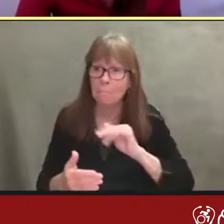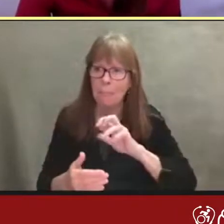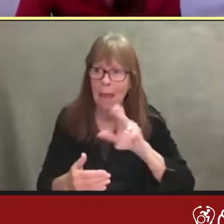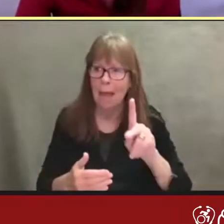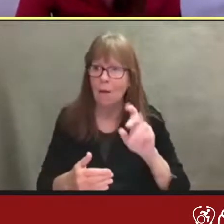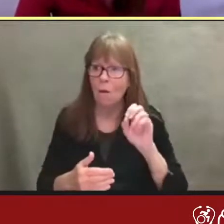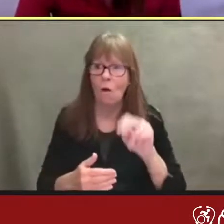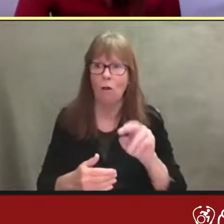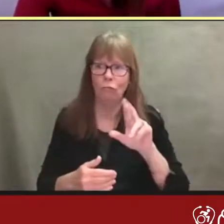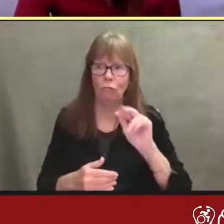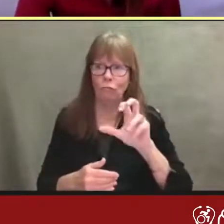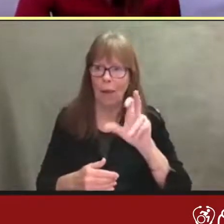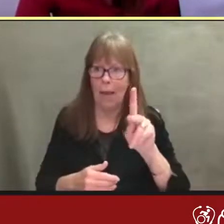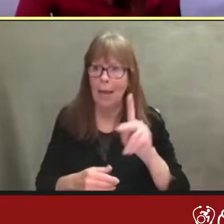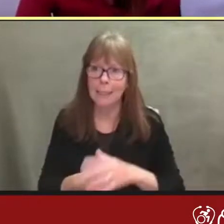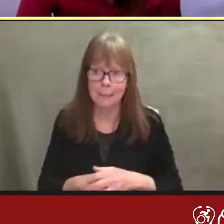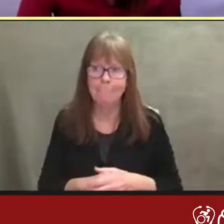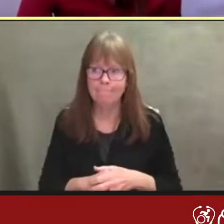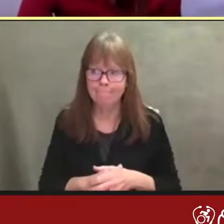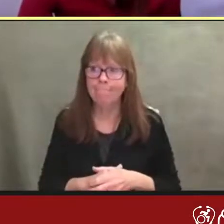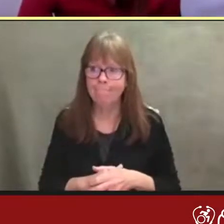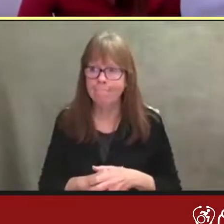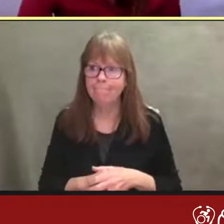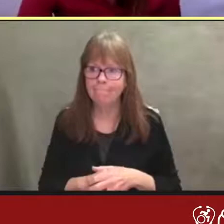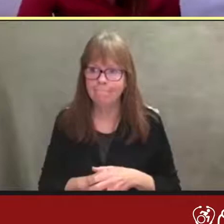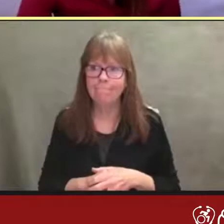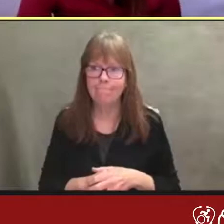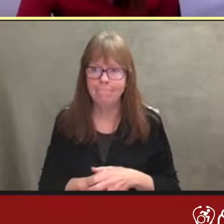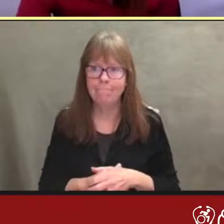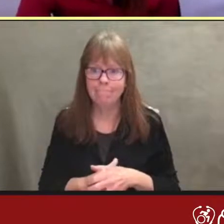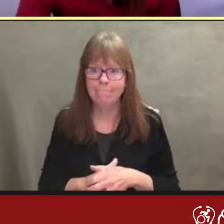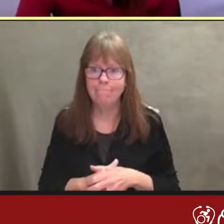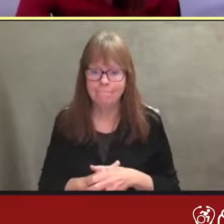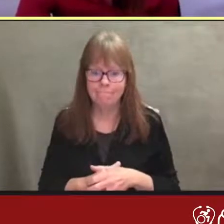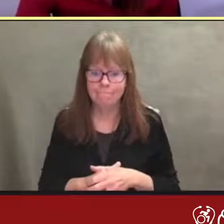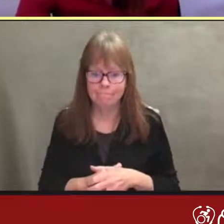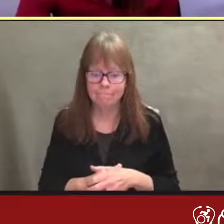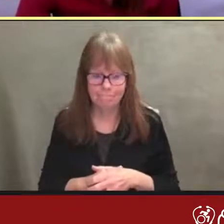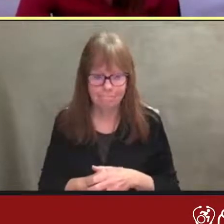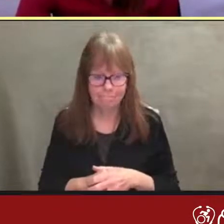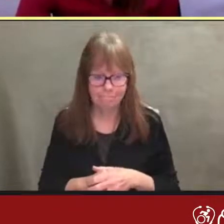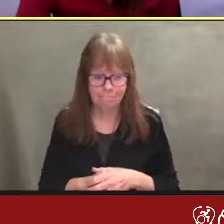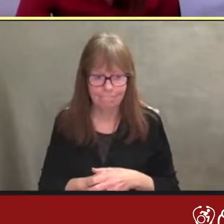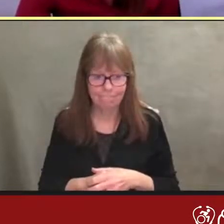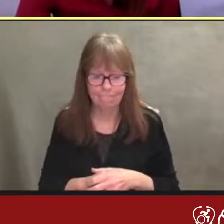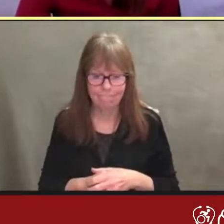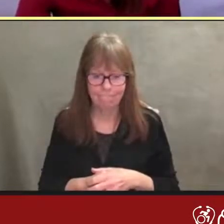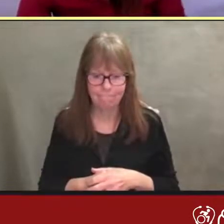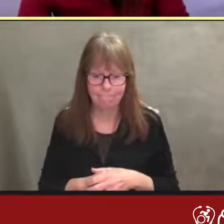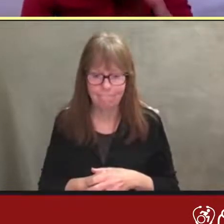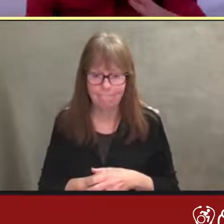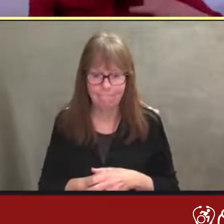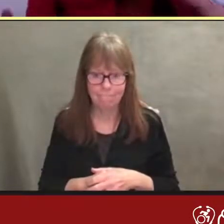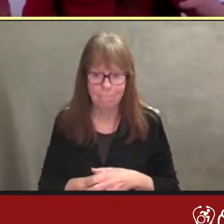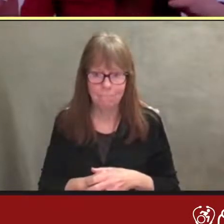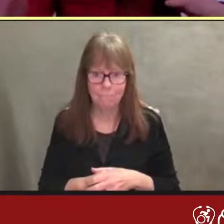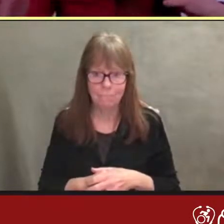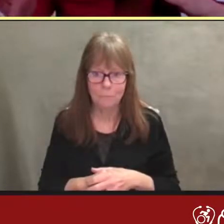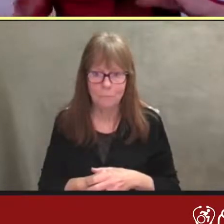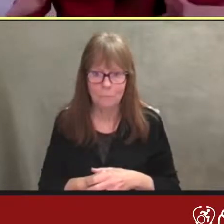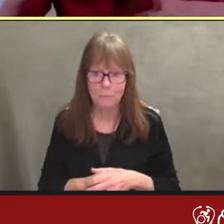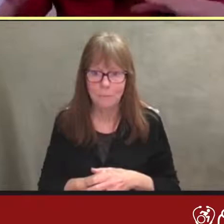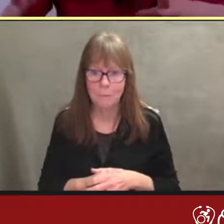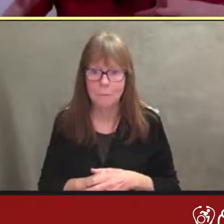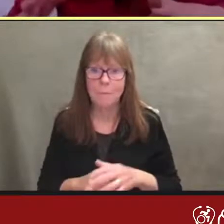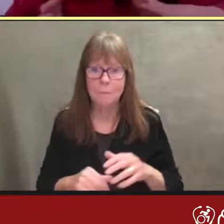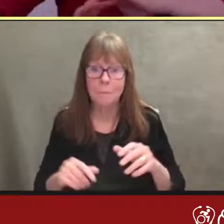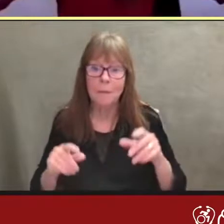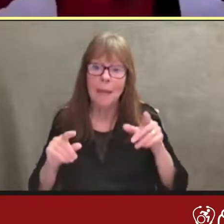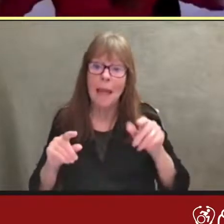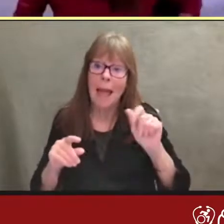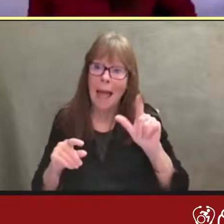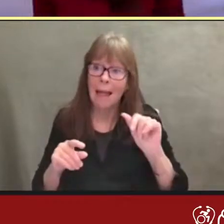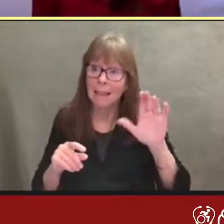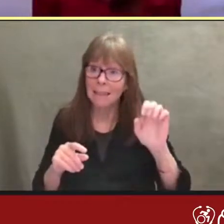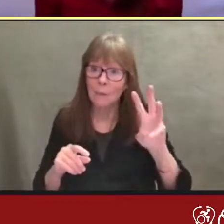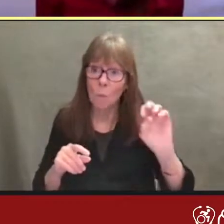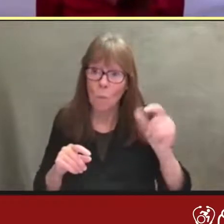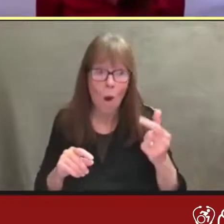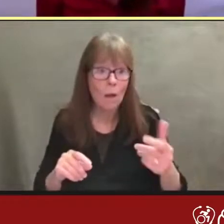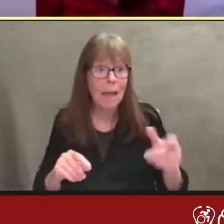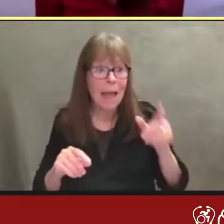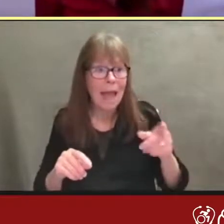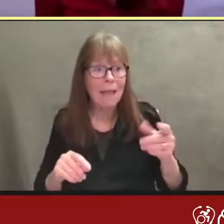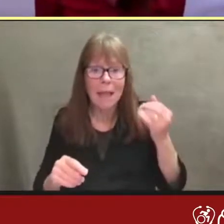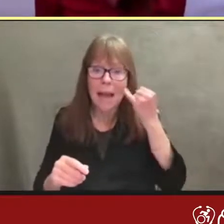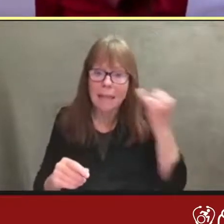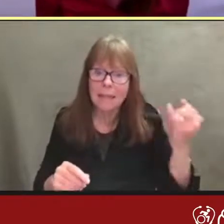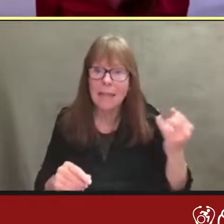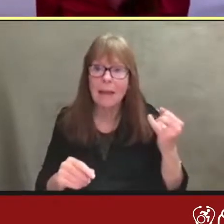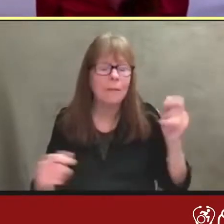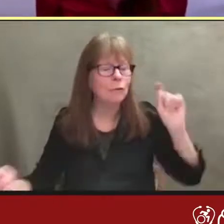So Alice Wong had this idea of full transformation of the healthcare system and I wonder, from